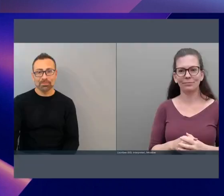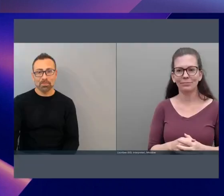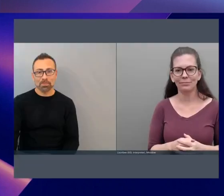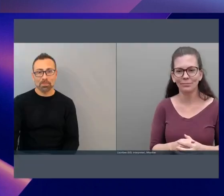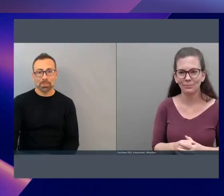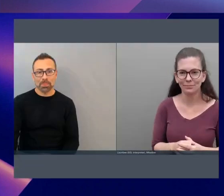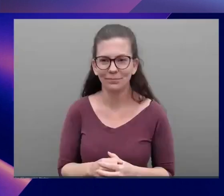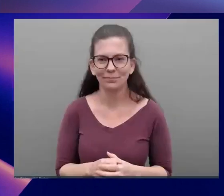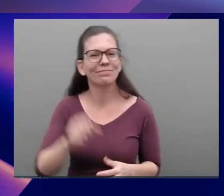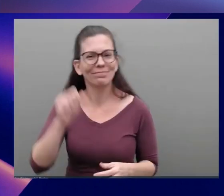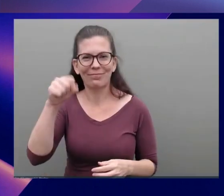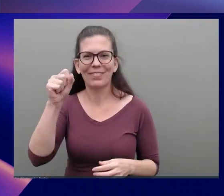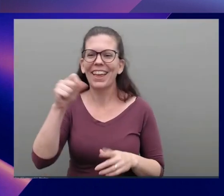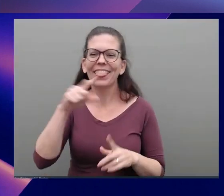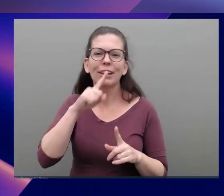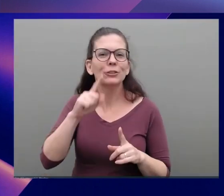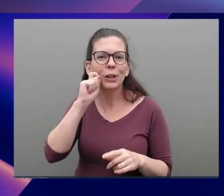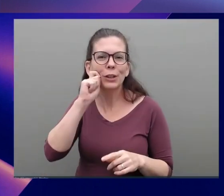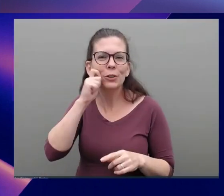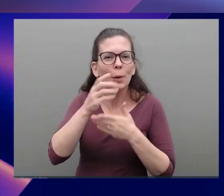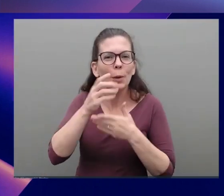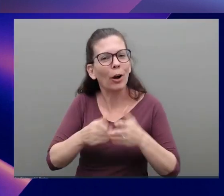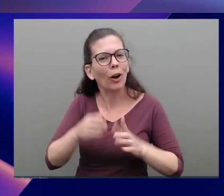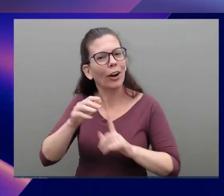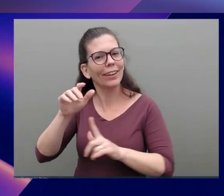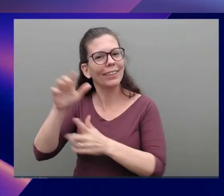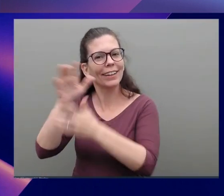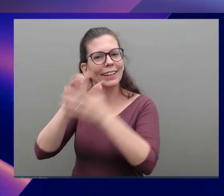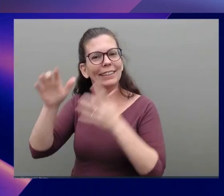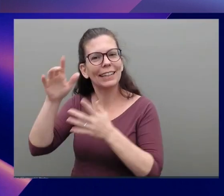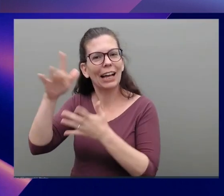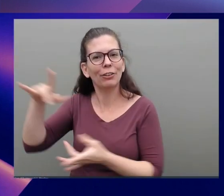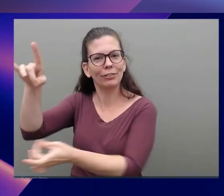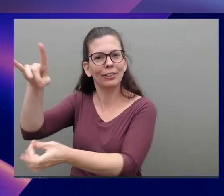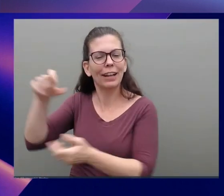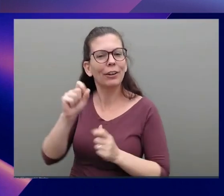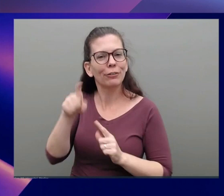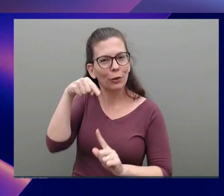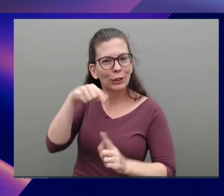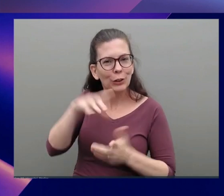you actually learn things by playing a game. Yes. - So, it's not only about...